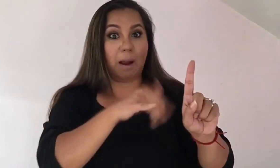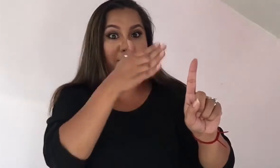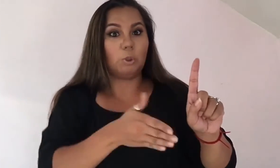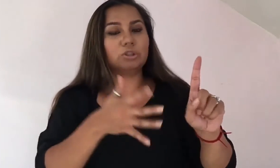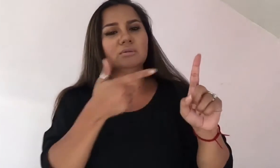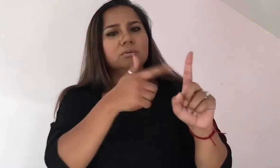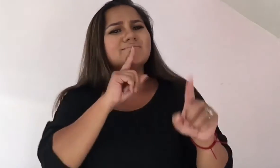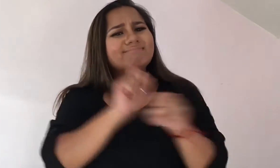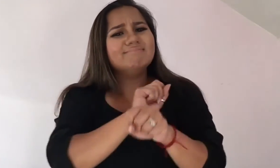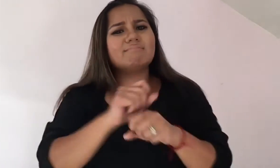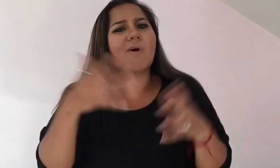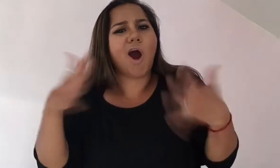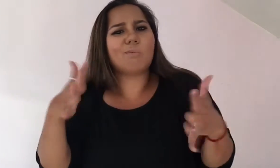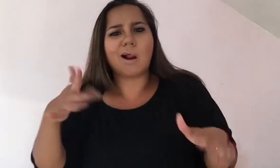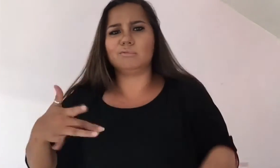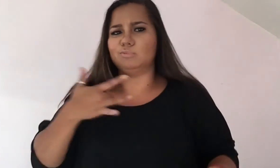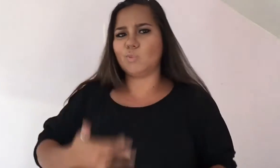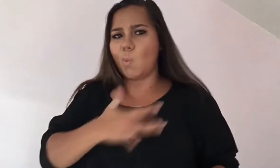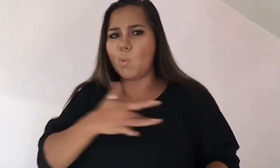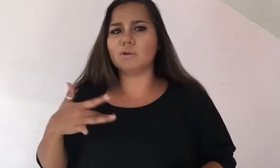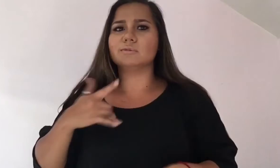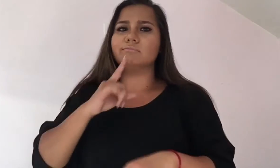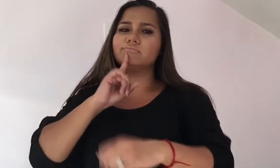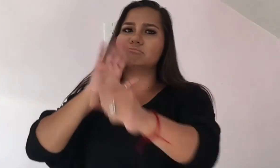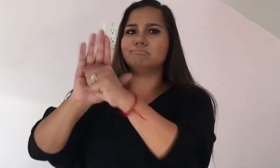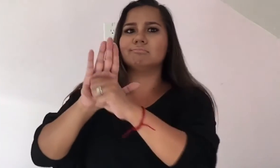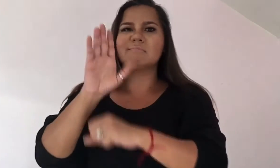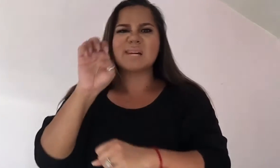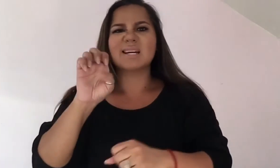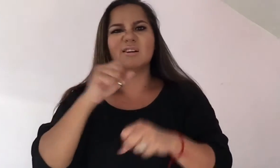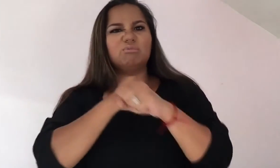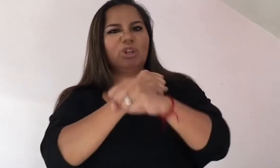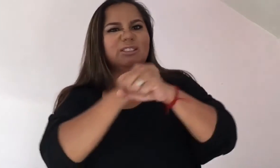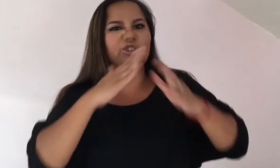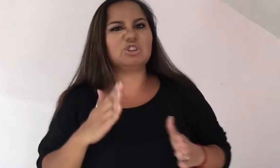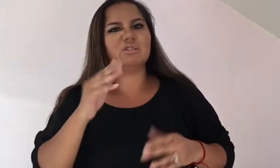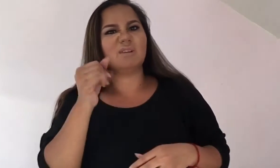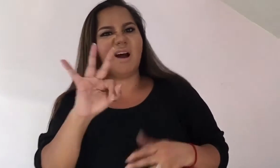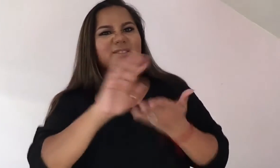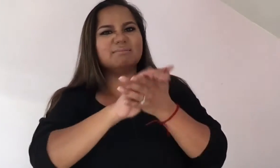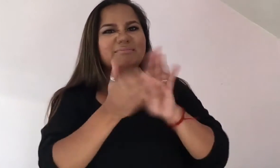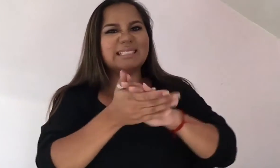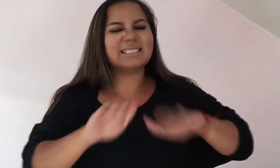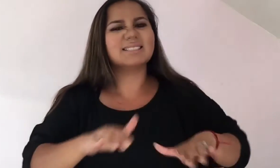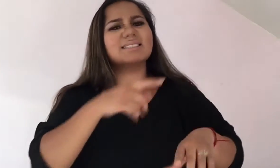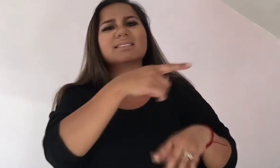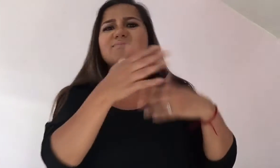and gets shot by a sworn protector of the peace